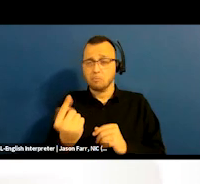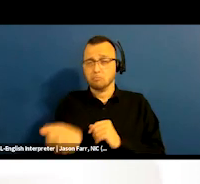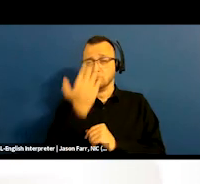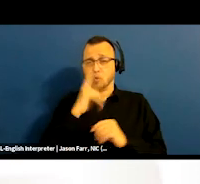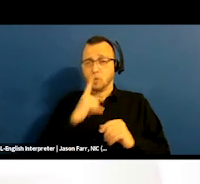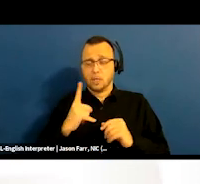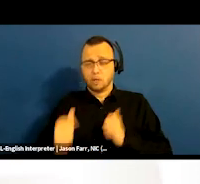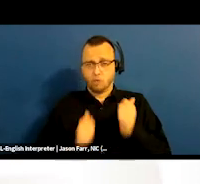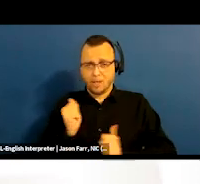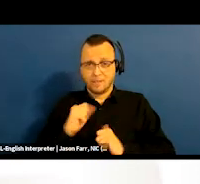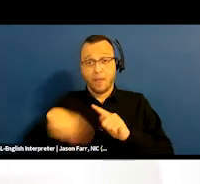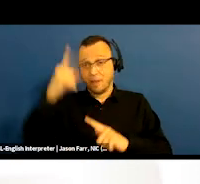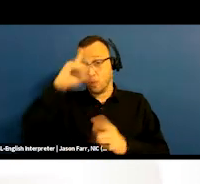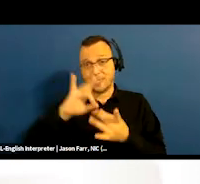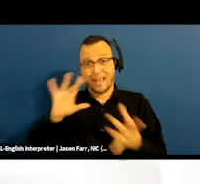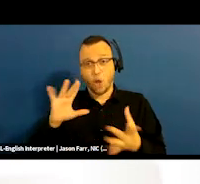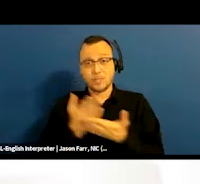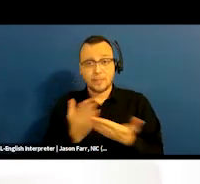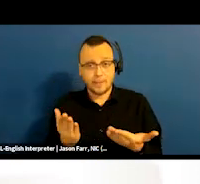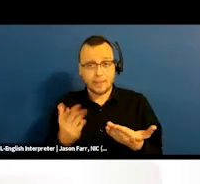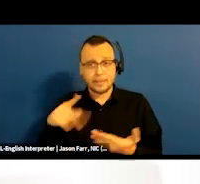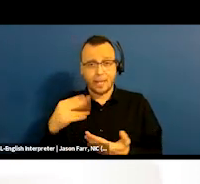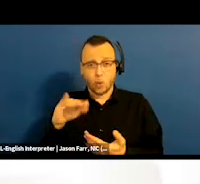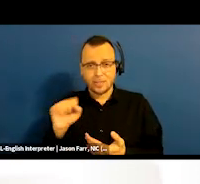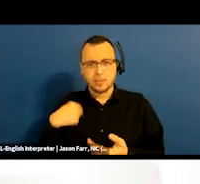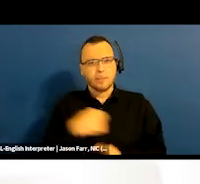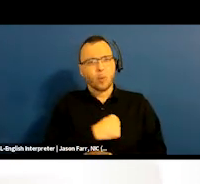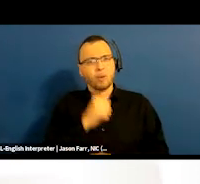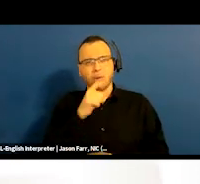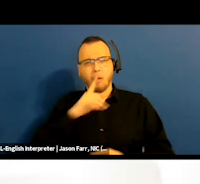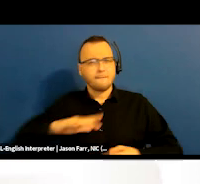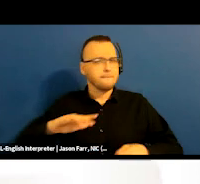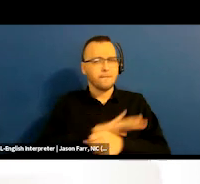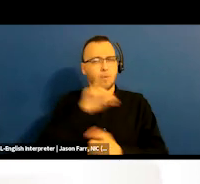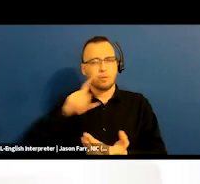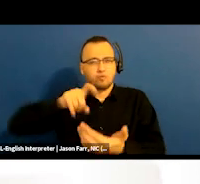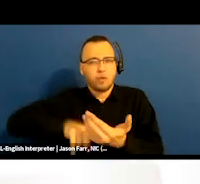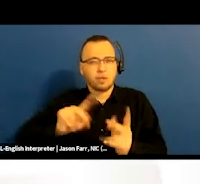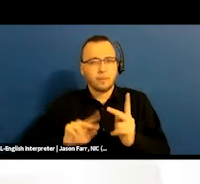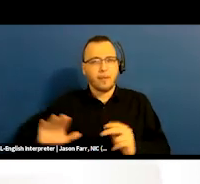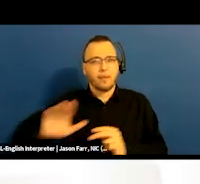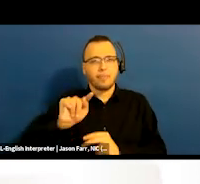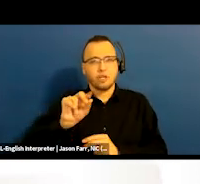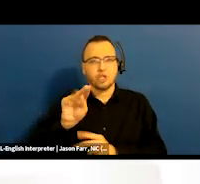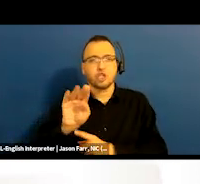I was usually the one escalated, unfortunately, in a lot of interactions. So I kind of learned, I had some good experiences